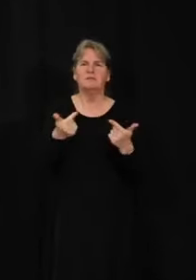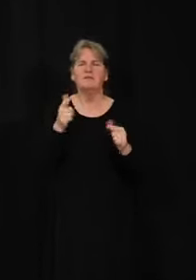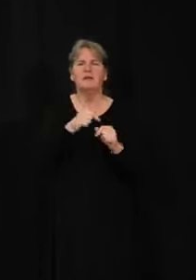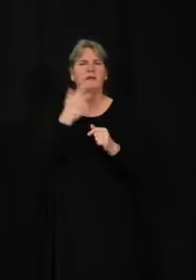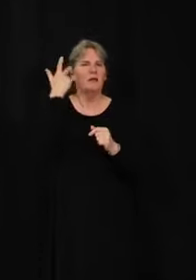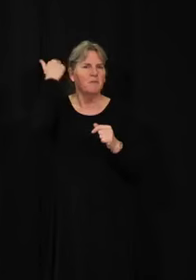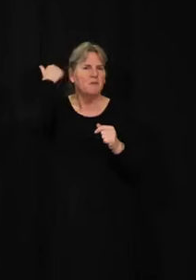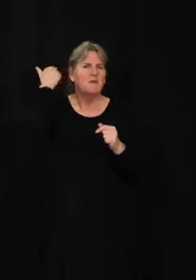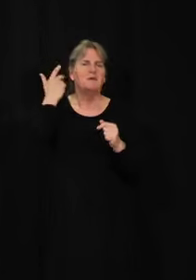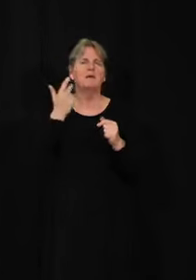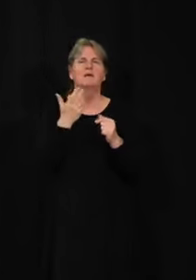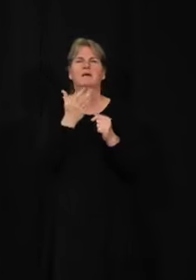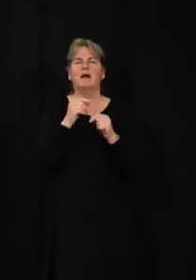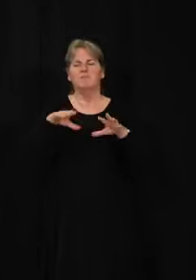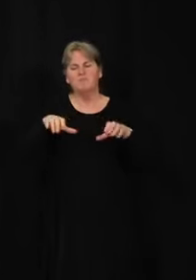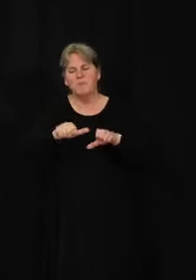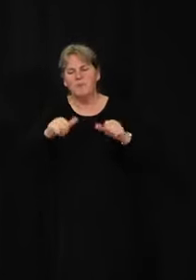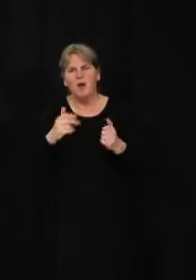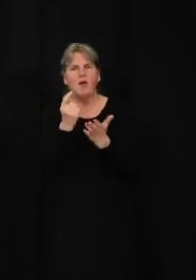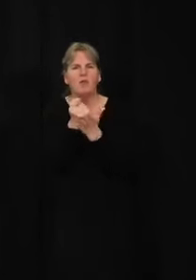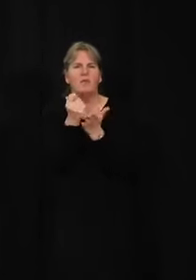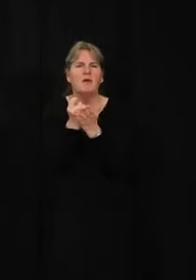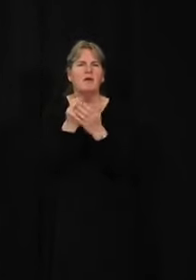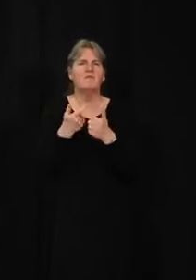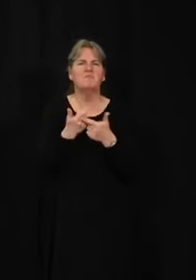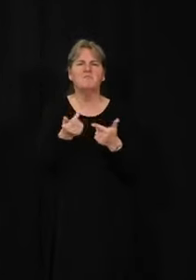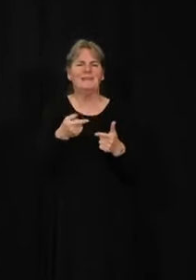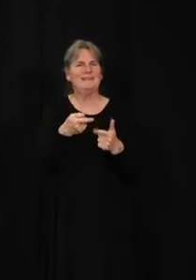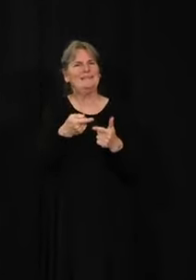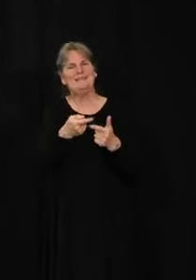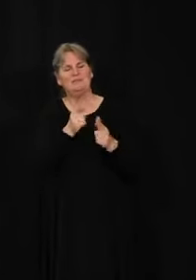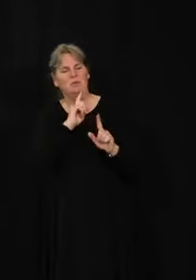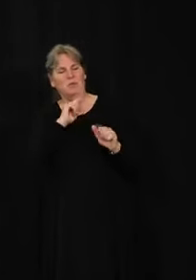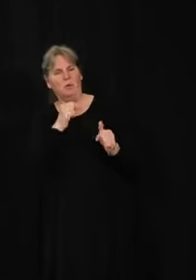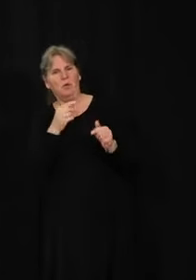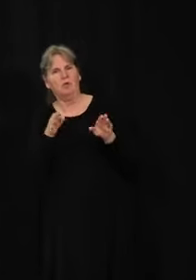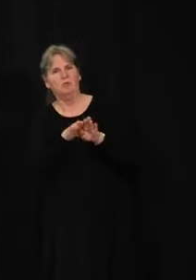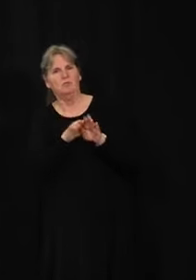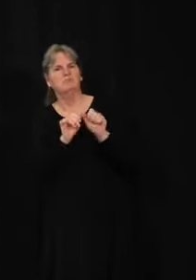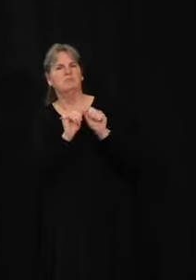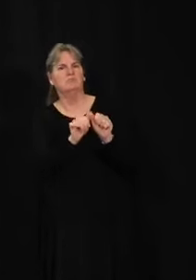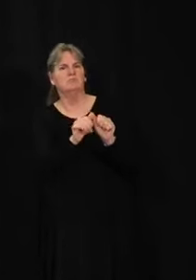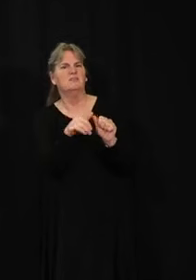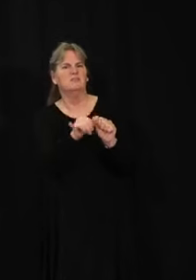like hair salons, massage therapists, which have been ordered to remain closed to